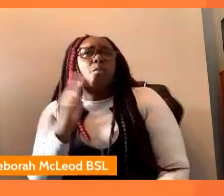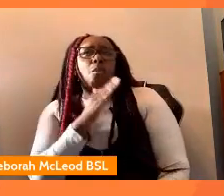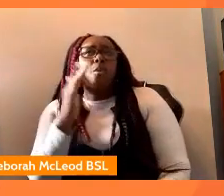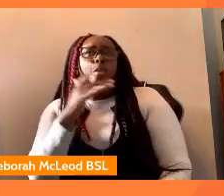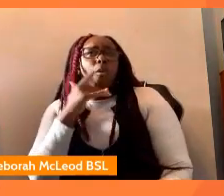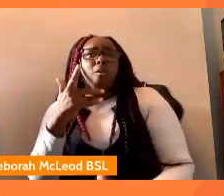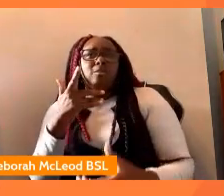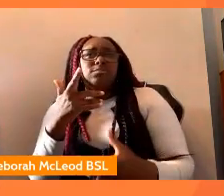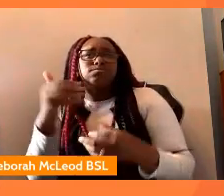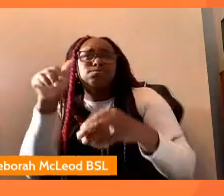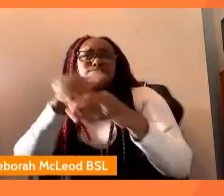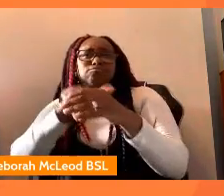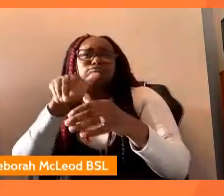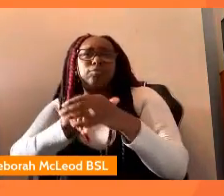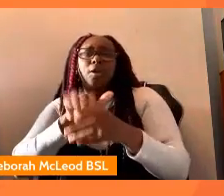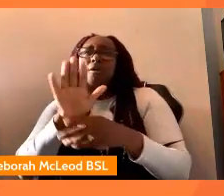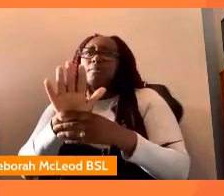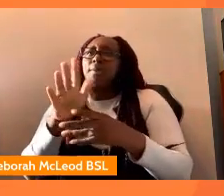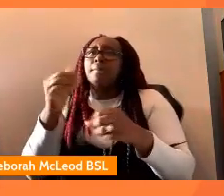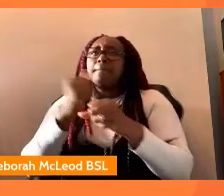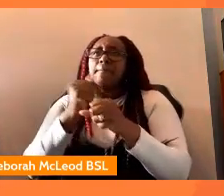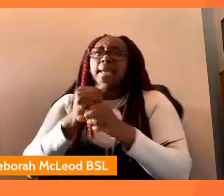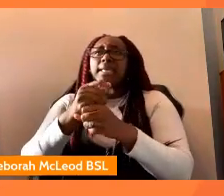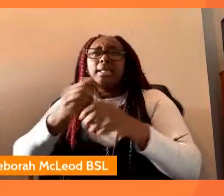was not just that we were making an immersive experience,